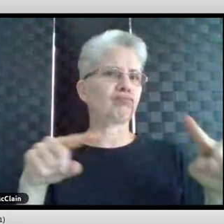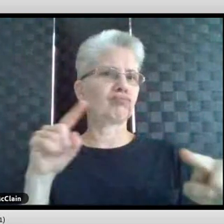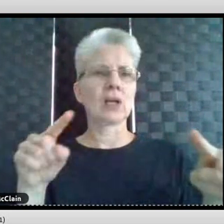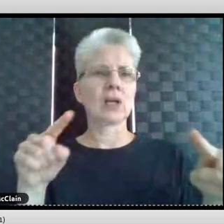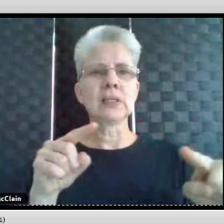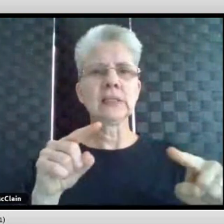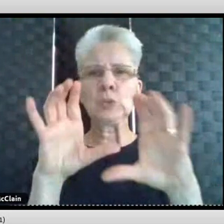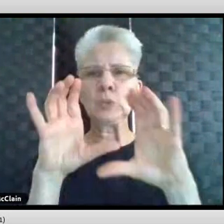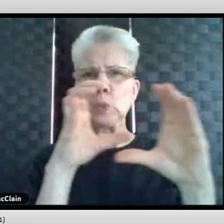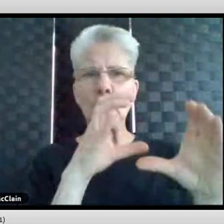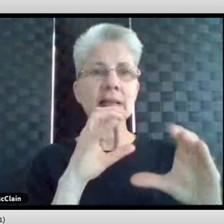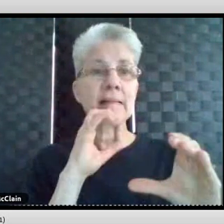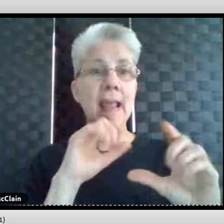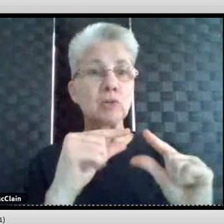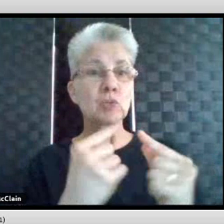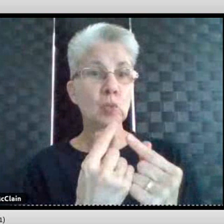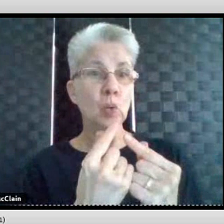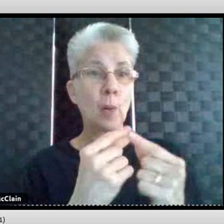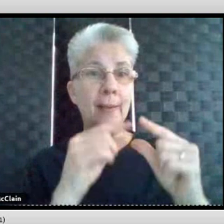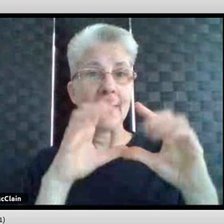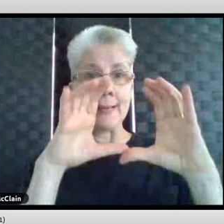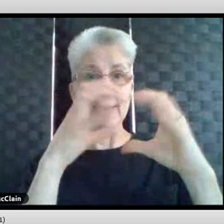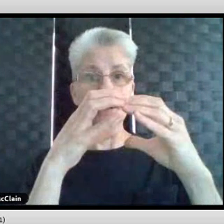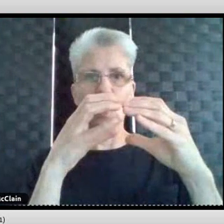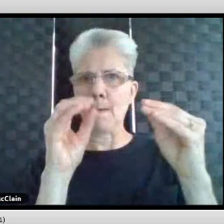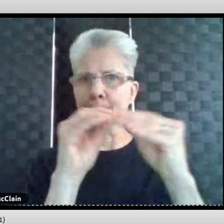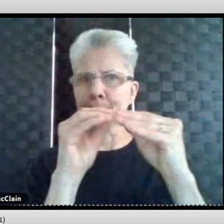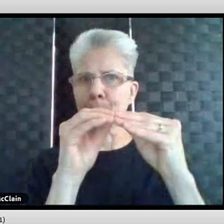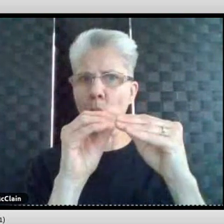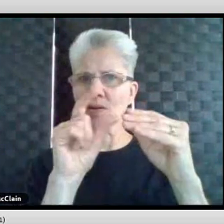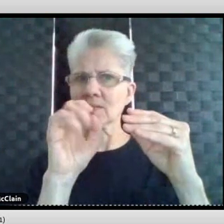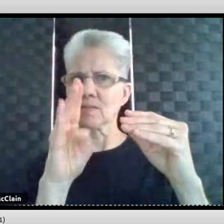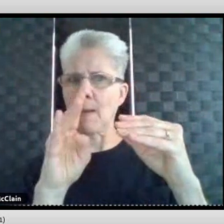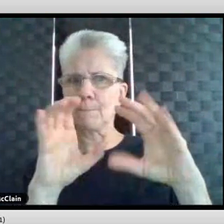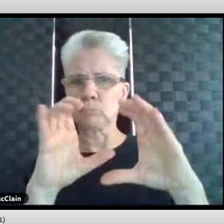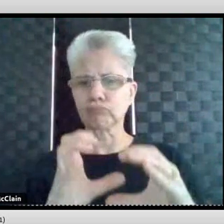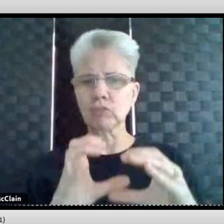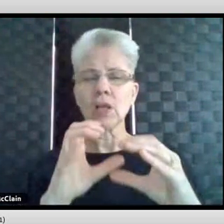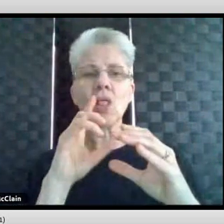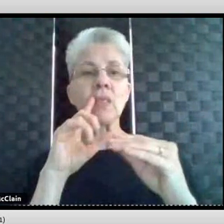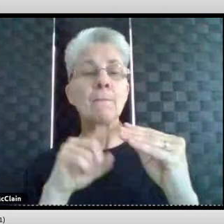in the age group category. So I want you to think about that for a minute.